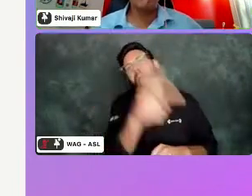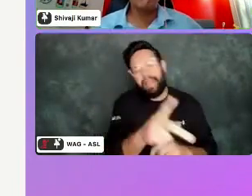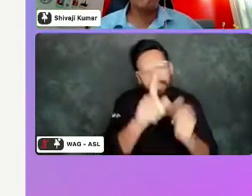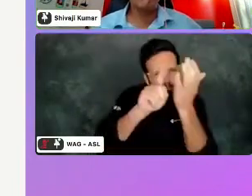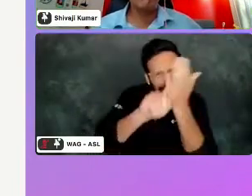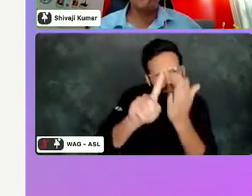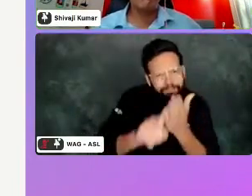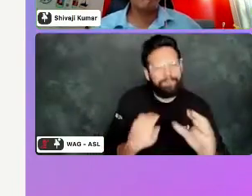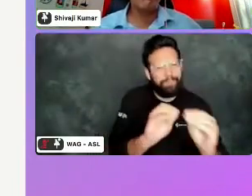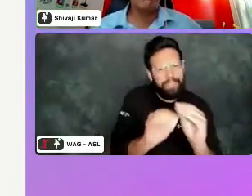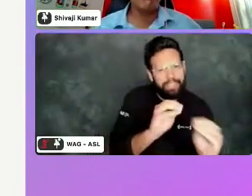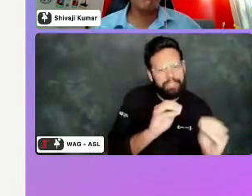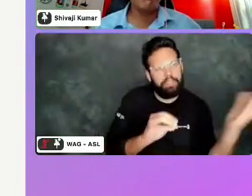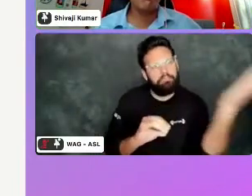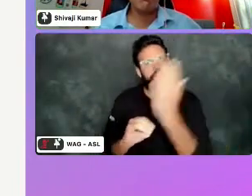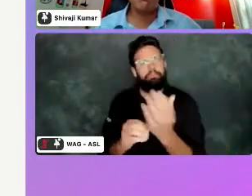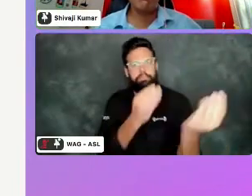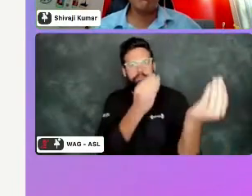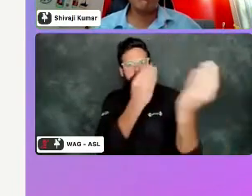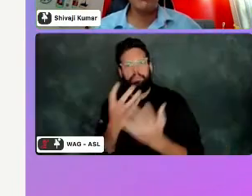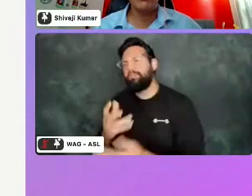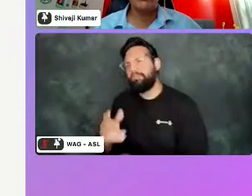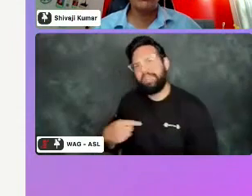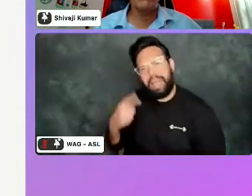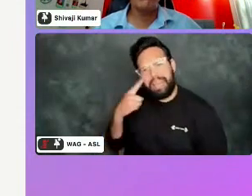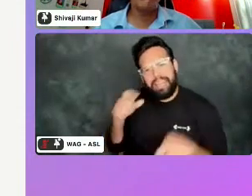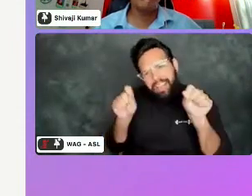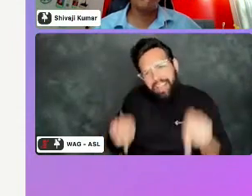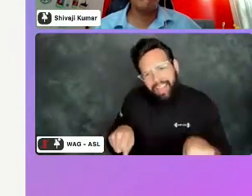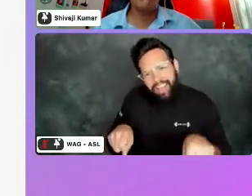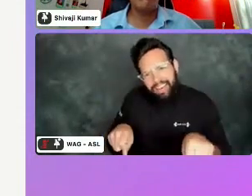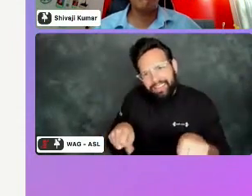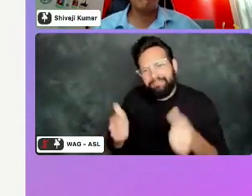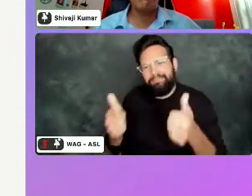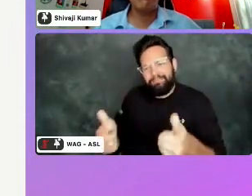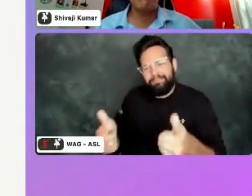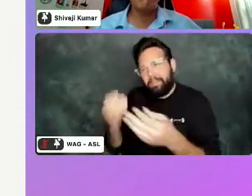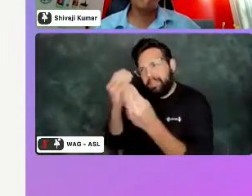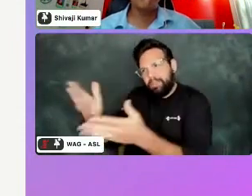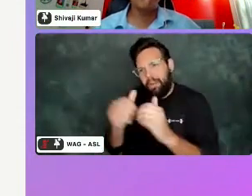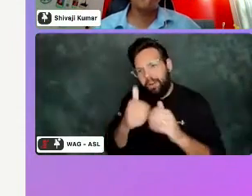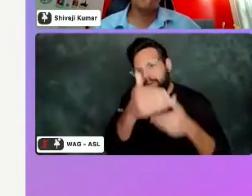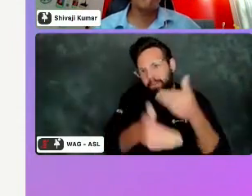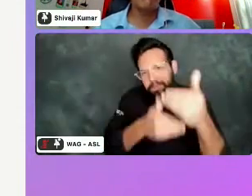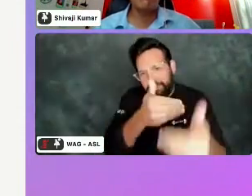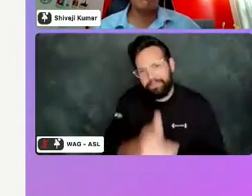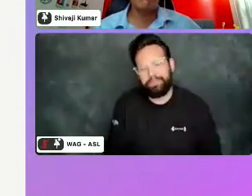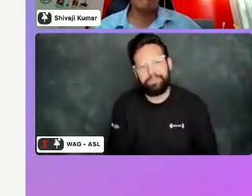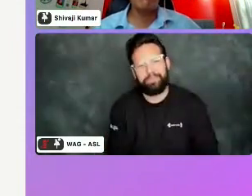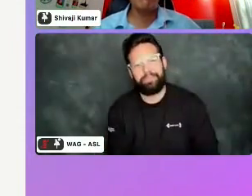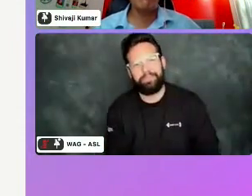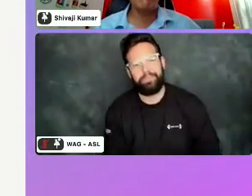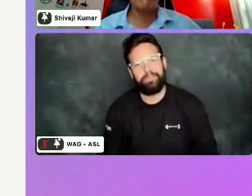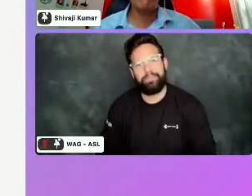All right, I think I can do that. We'll see, we'll see how it goes. So I did want to briefly describe the report